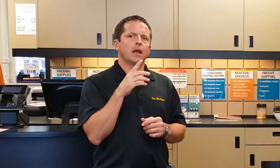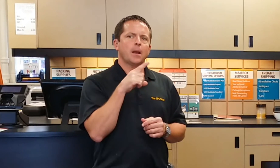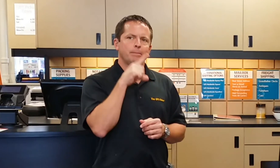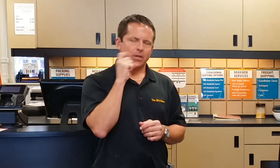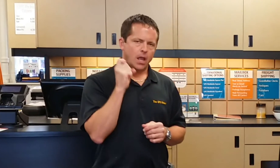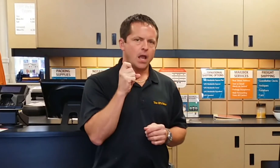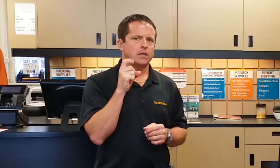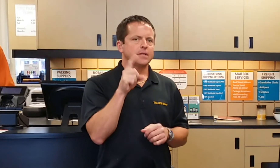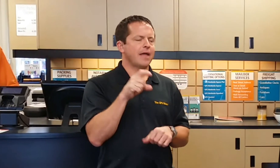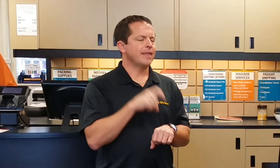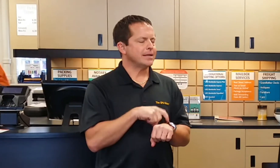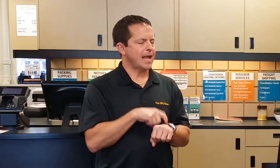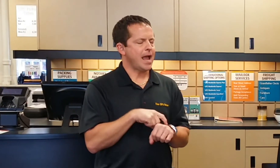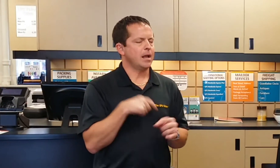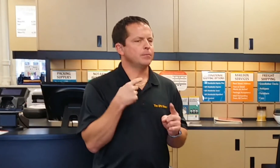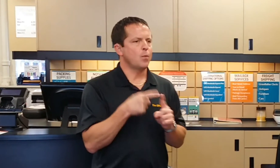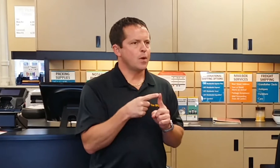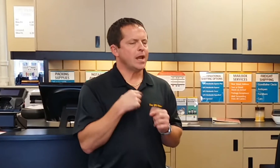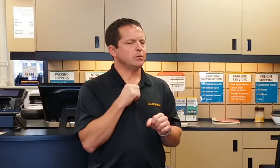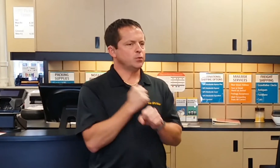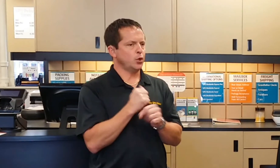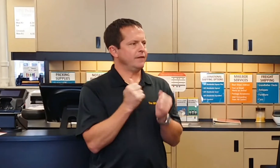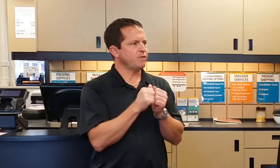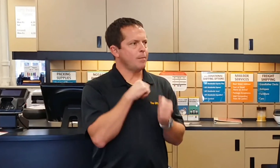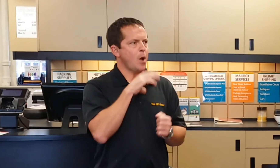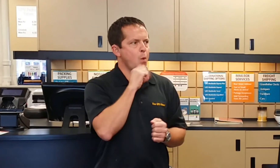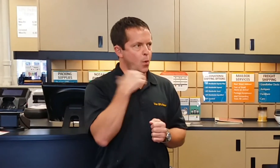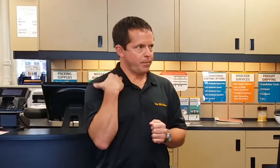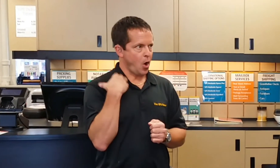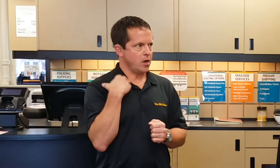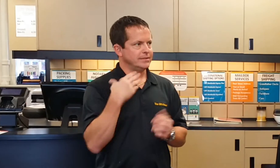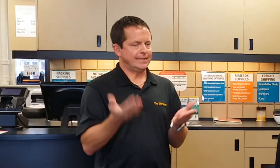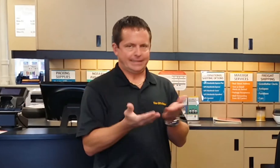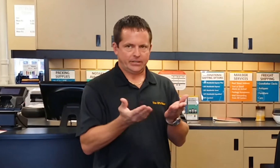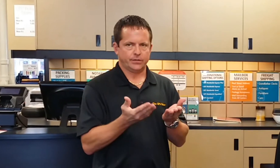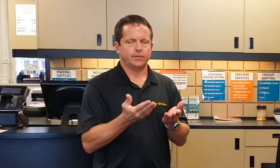Because at the time that we worked together here,